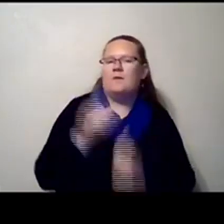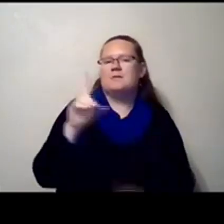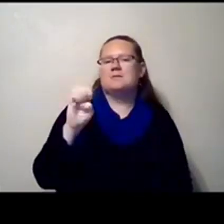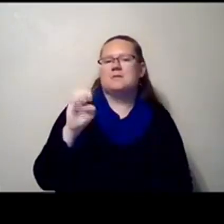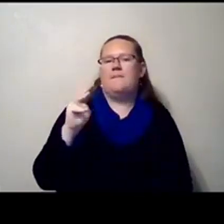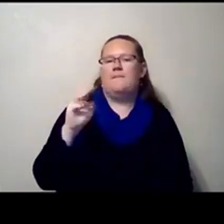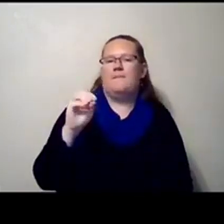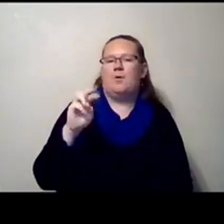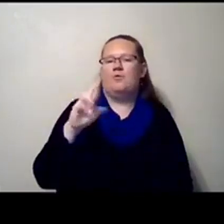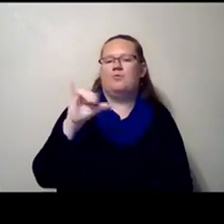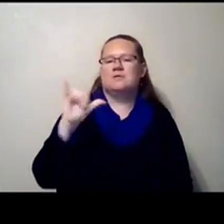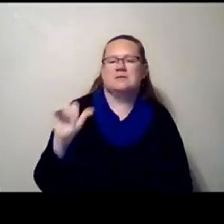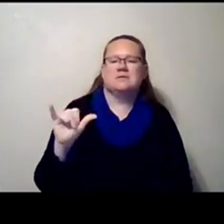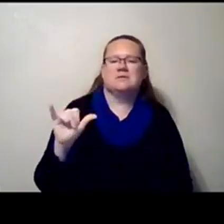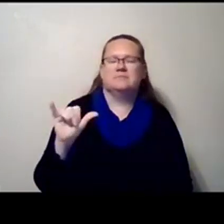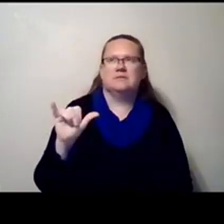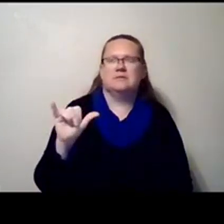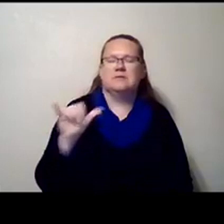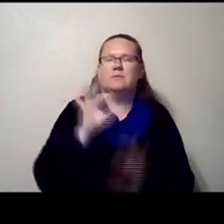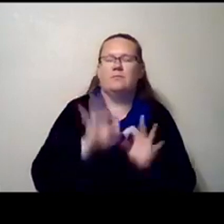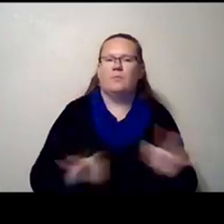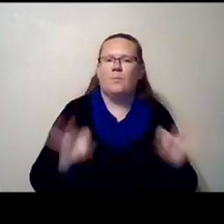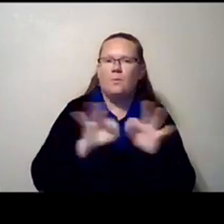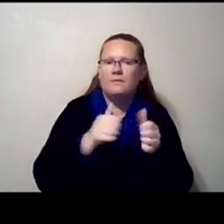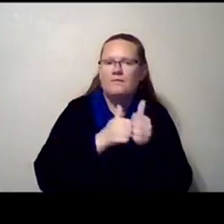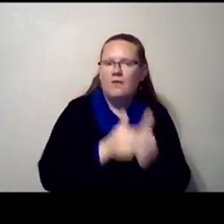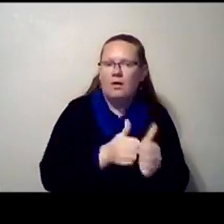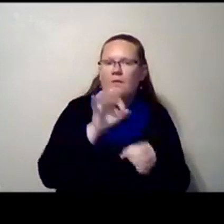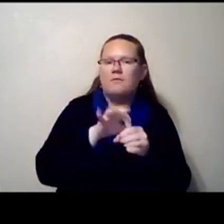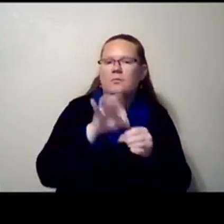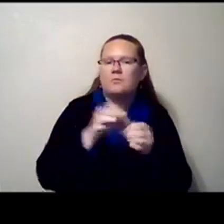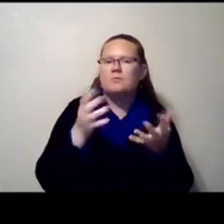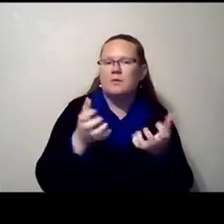So in terms of analyzing it, it's really interesting.